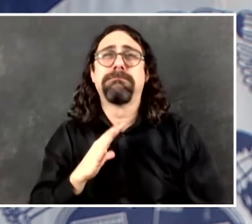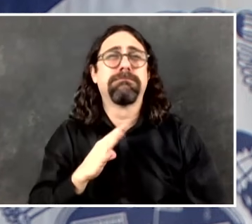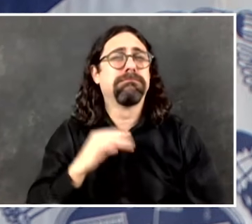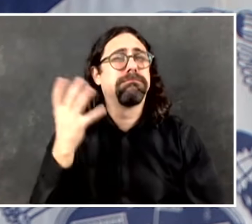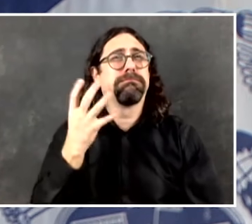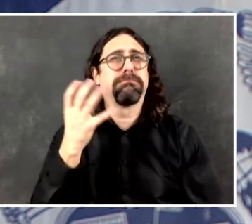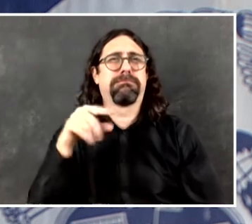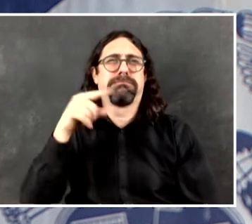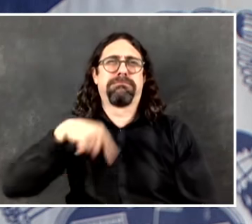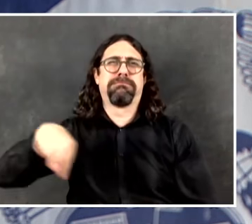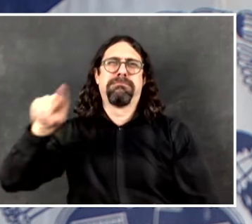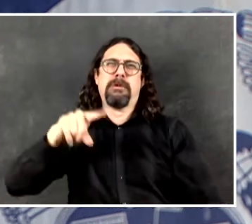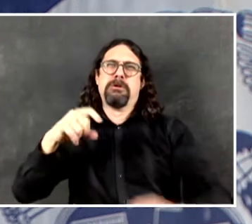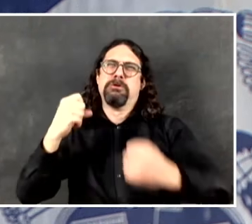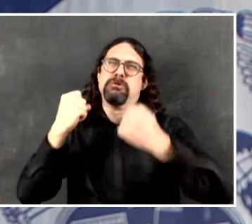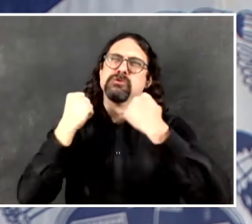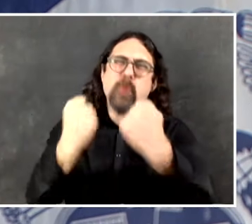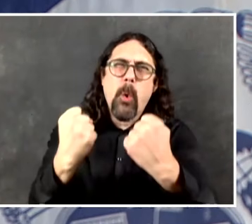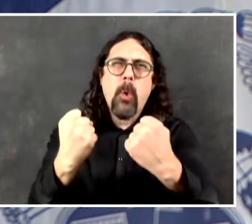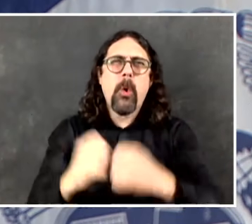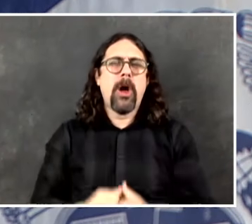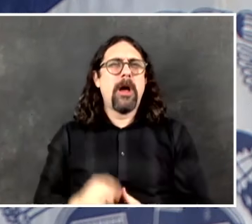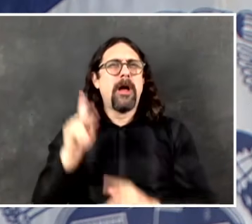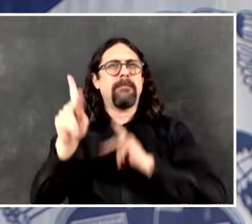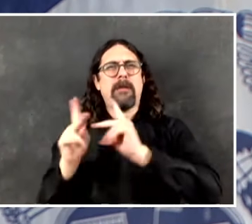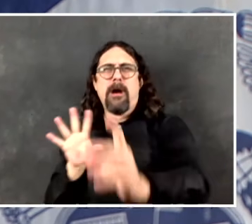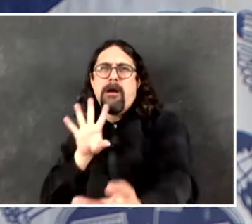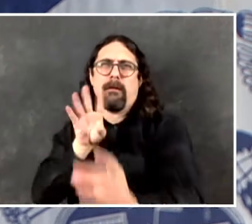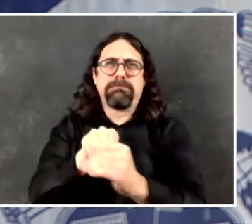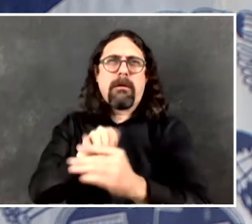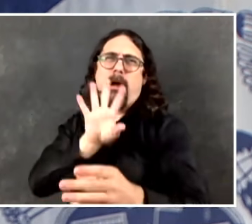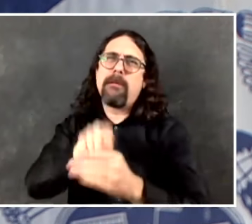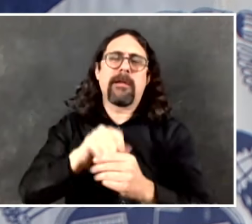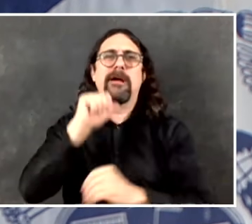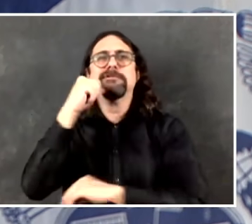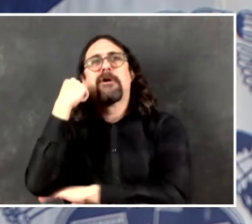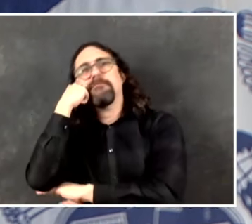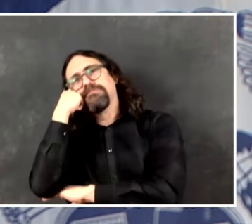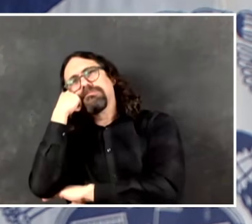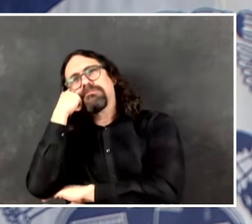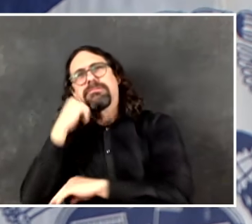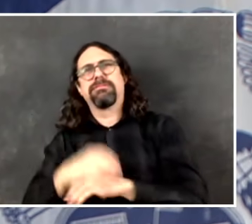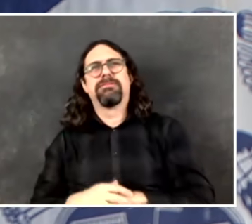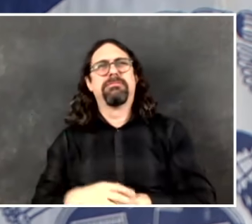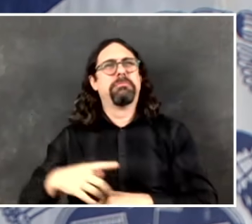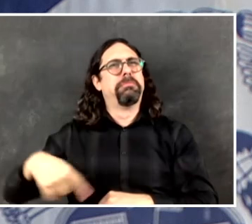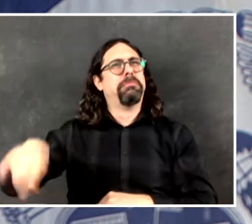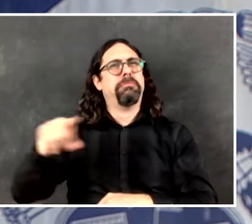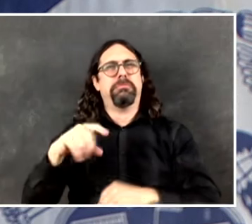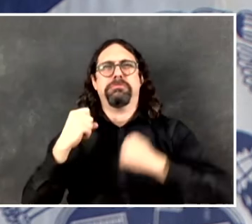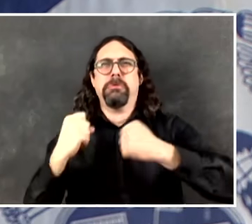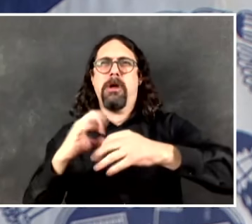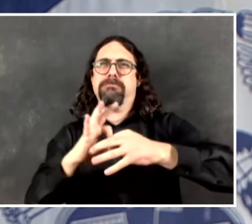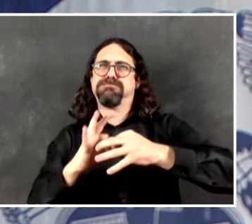THE CONSTNTA EFFORT TO INCLUDE MORE AND MORE PEOPLE IN WHAT THISI CTYAS H TO OFFER AND WHAT IT